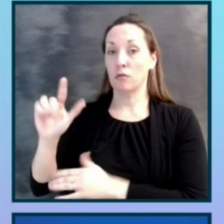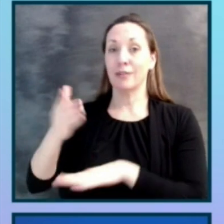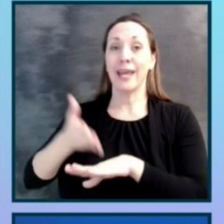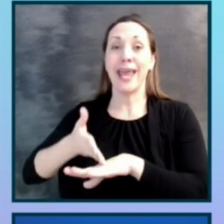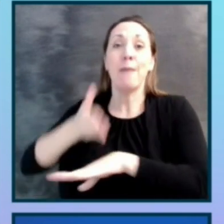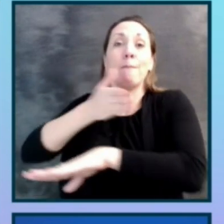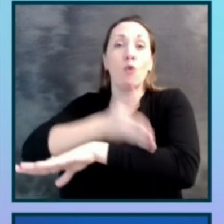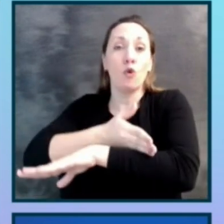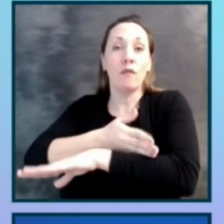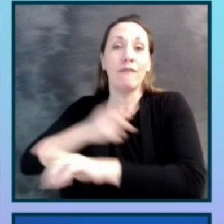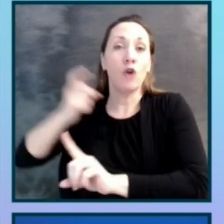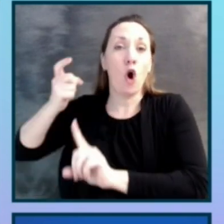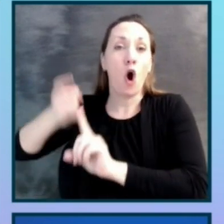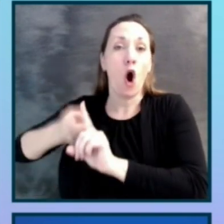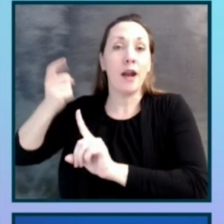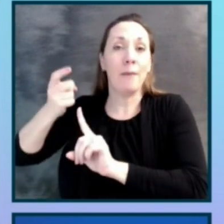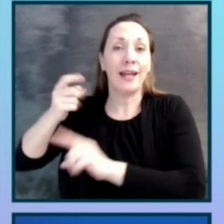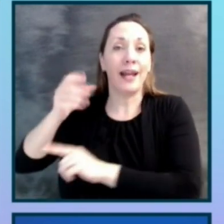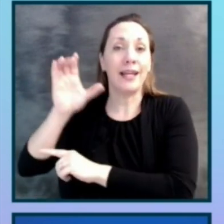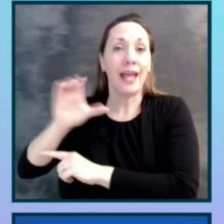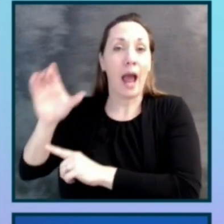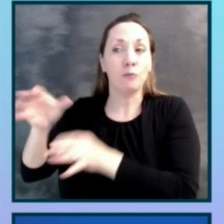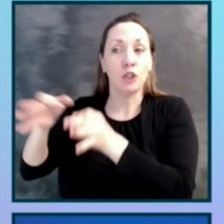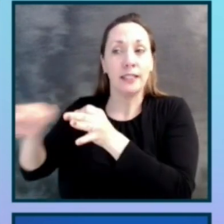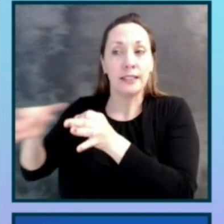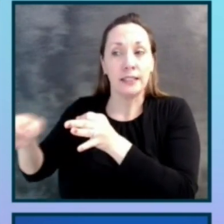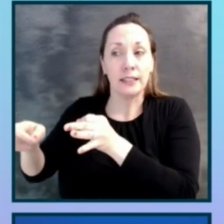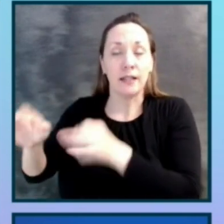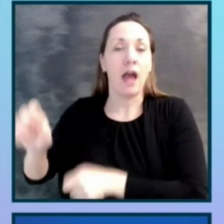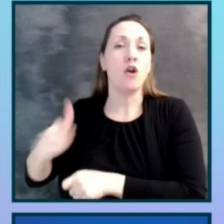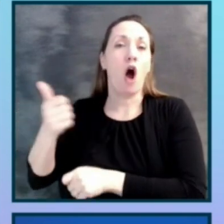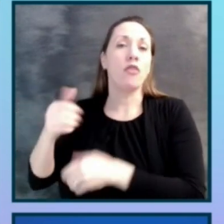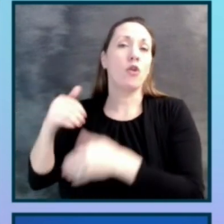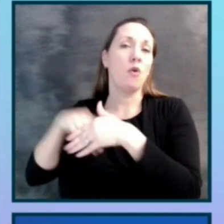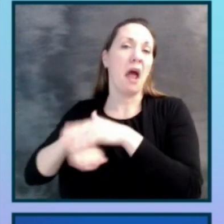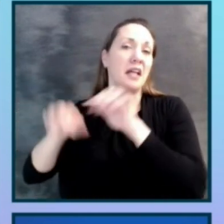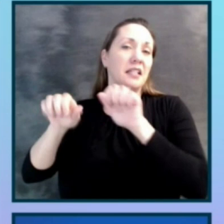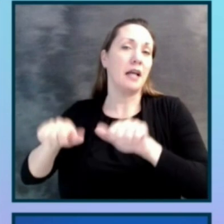other accessibility aspects soon after COVID happened.